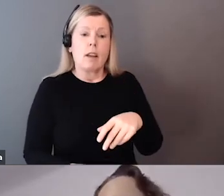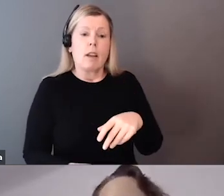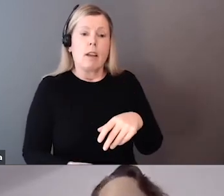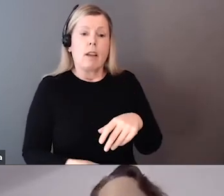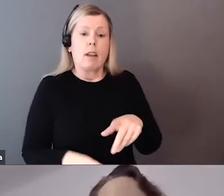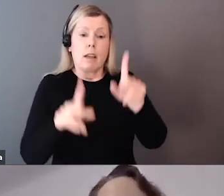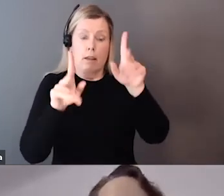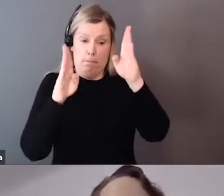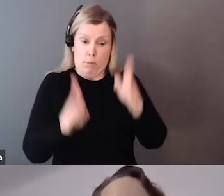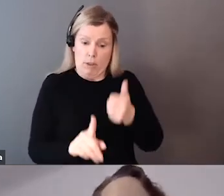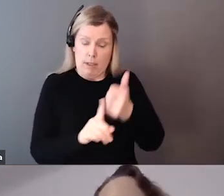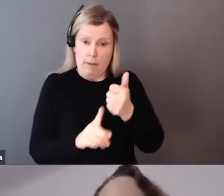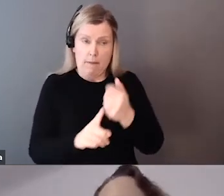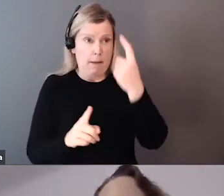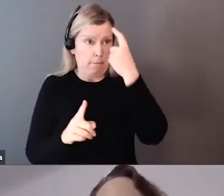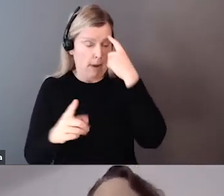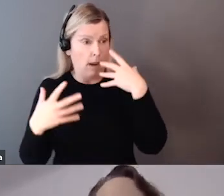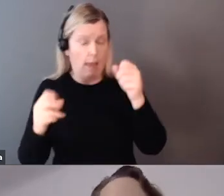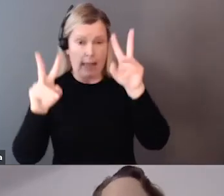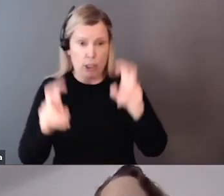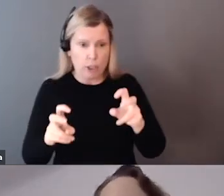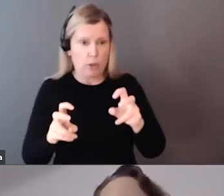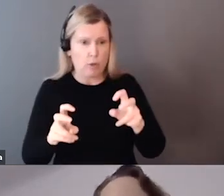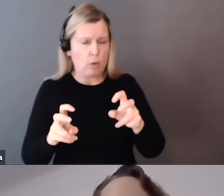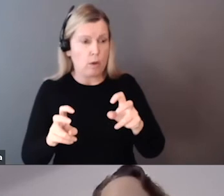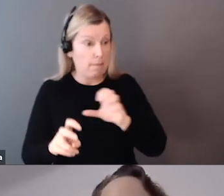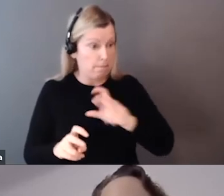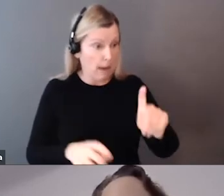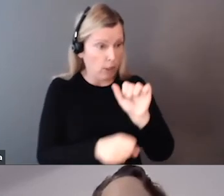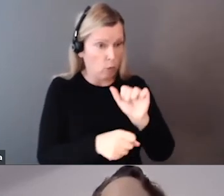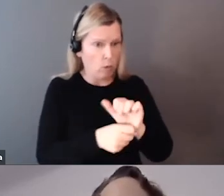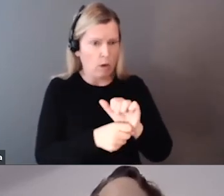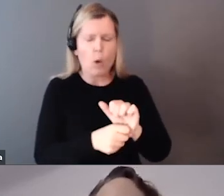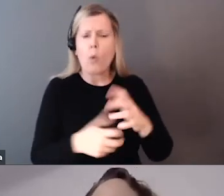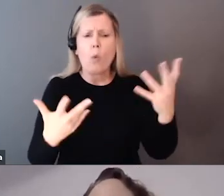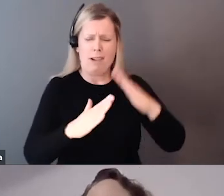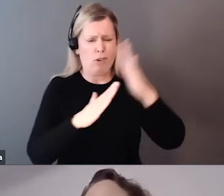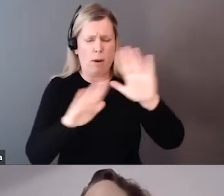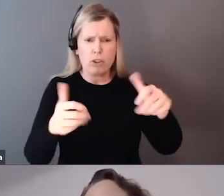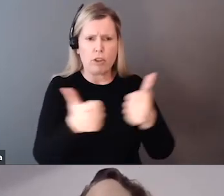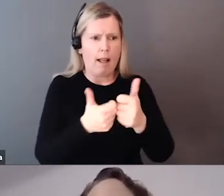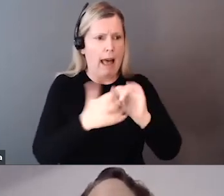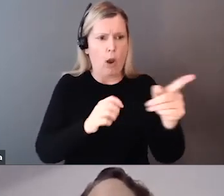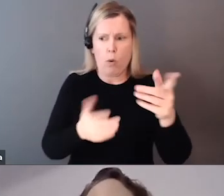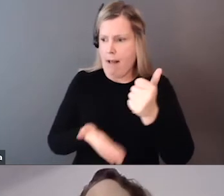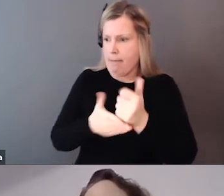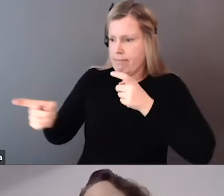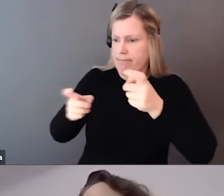mental health problems and how to return to work coordinators manage them. So, for this study, one